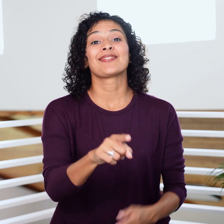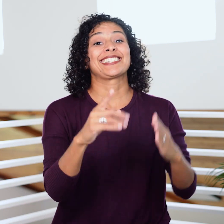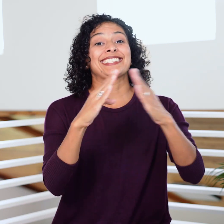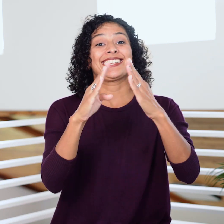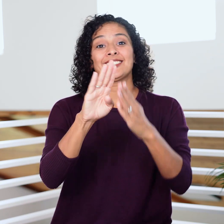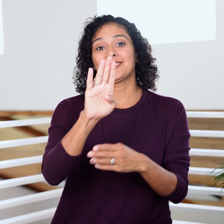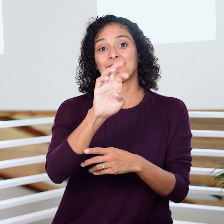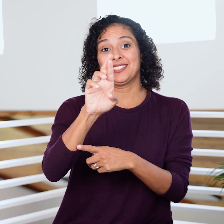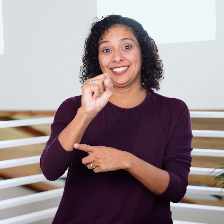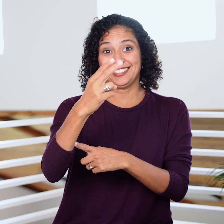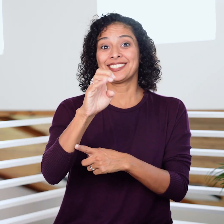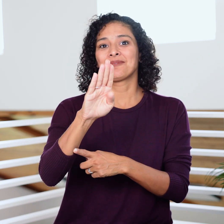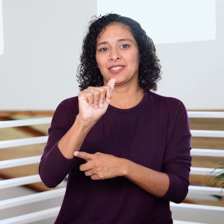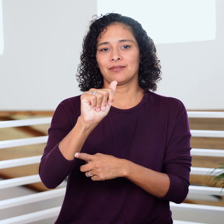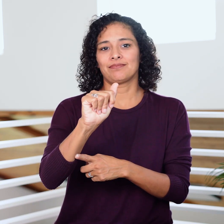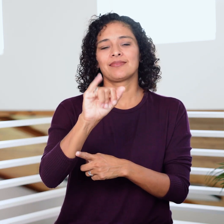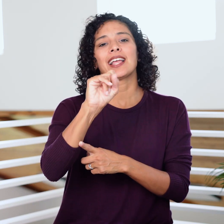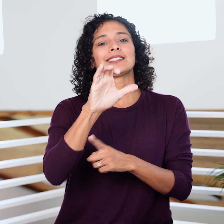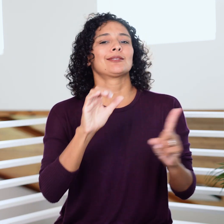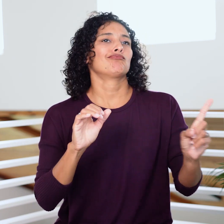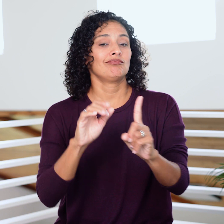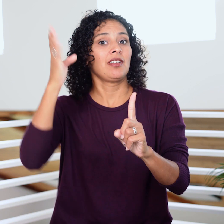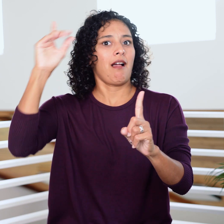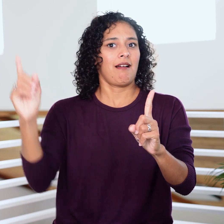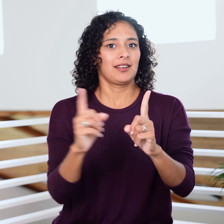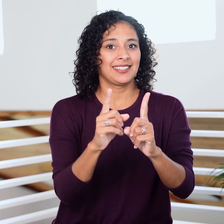God appears to Isaac at Beersheba,